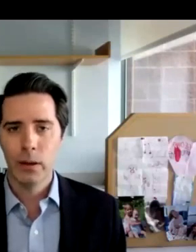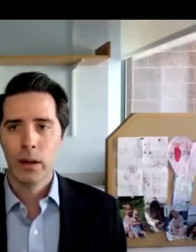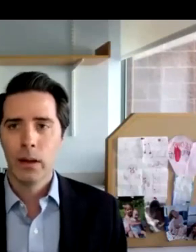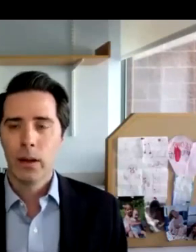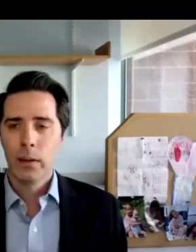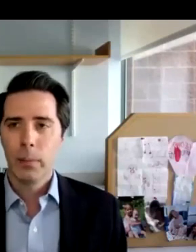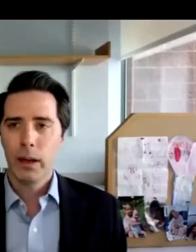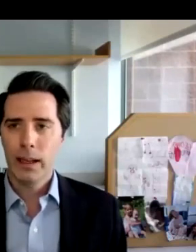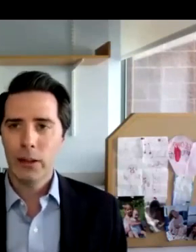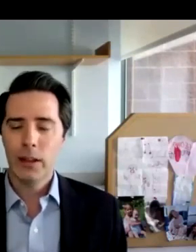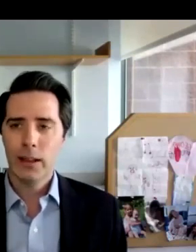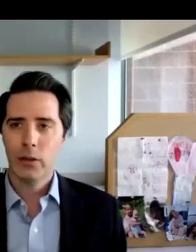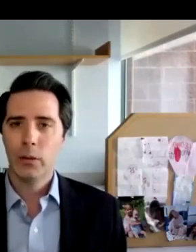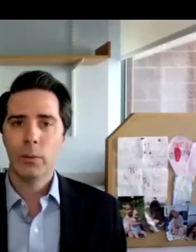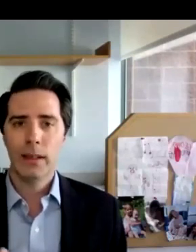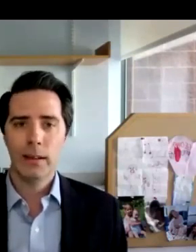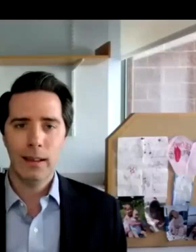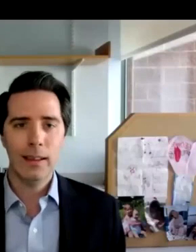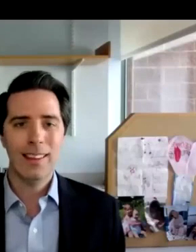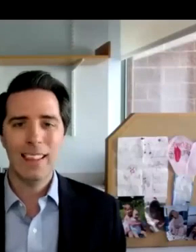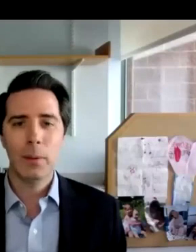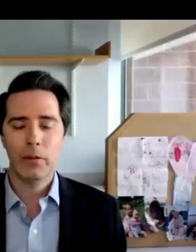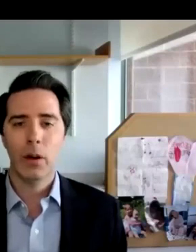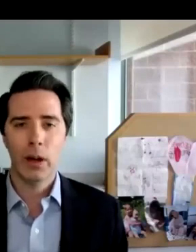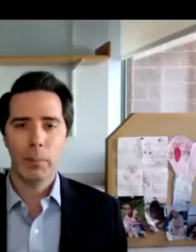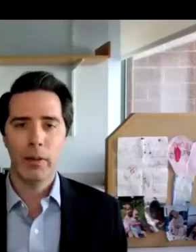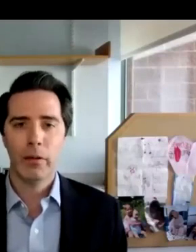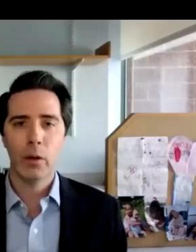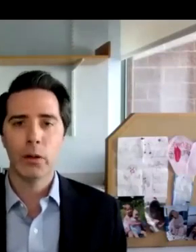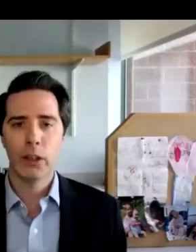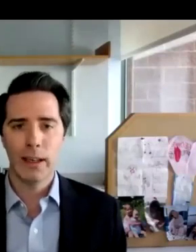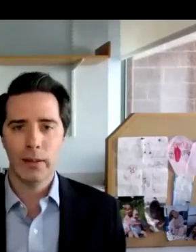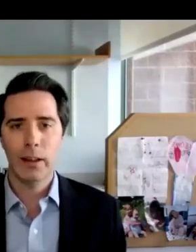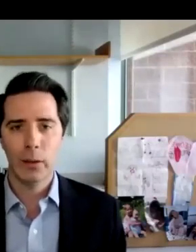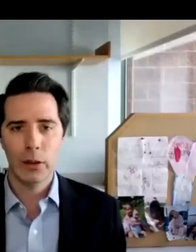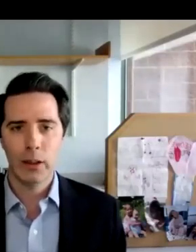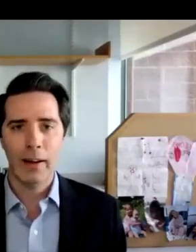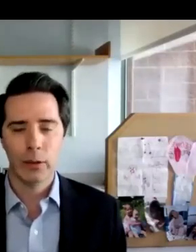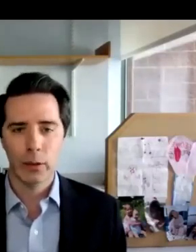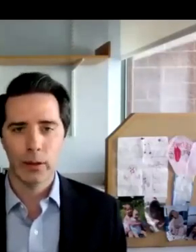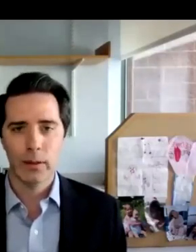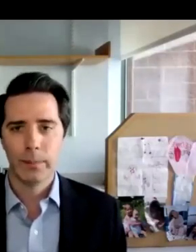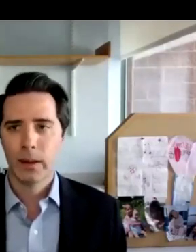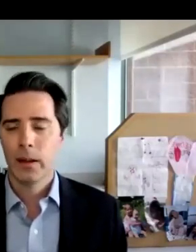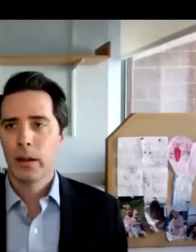you but any genetic screen would be need to be followed up by a full genetic